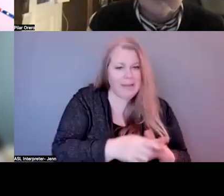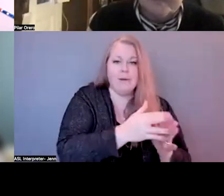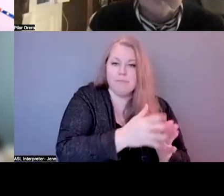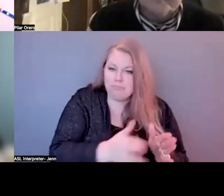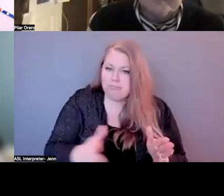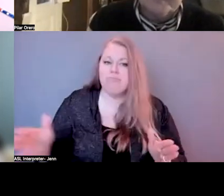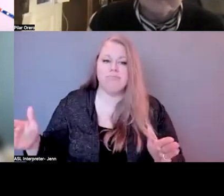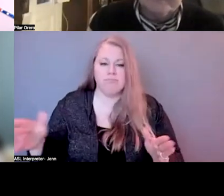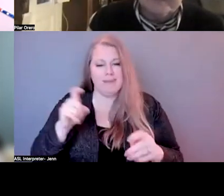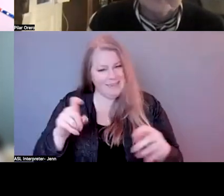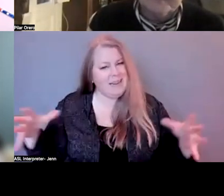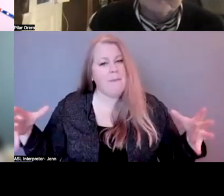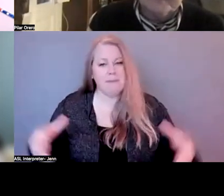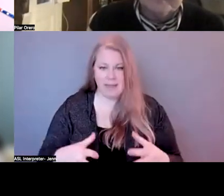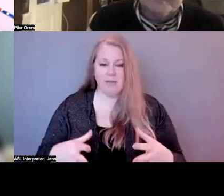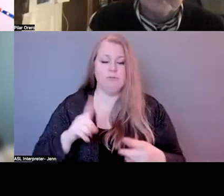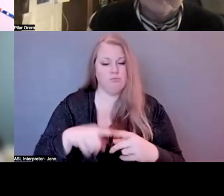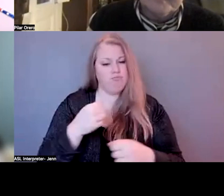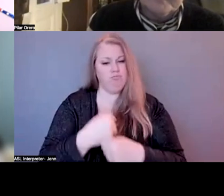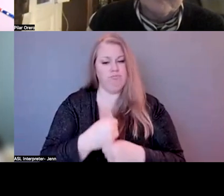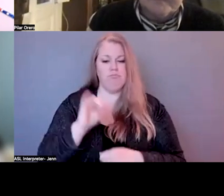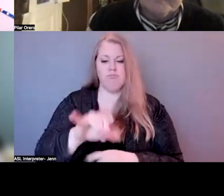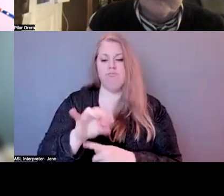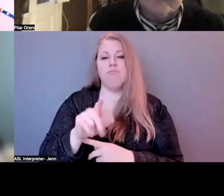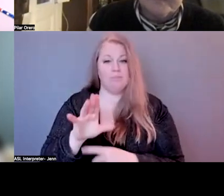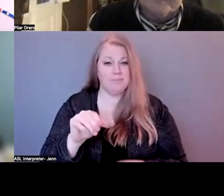need to come together to generate the outcome. Thank you so much.